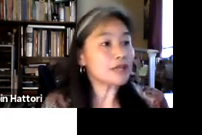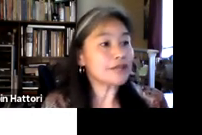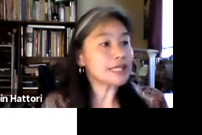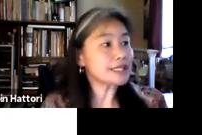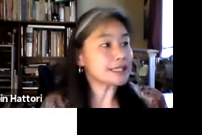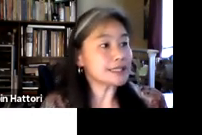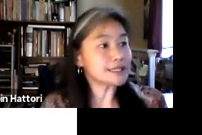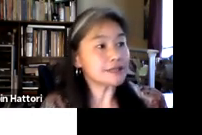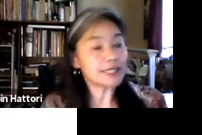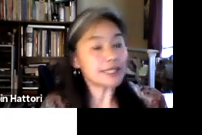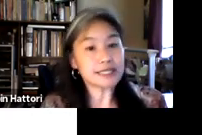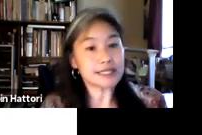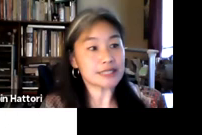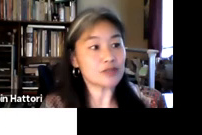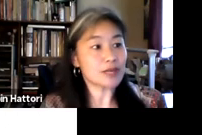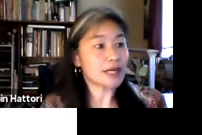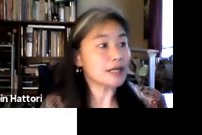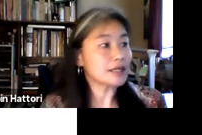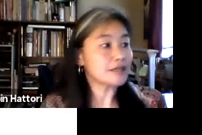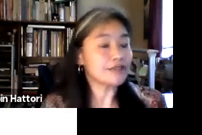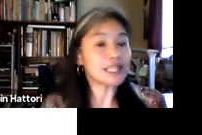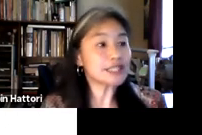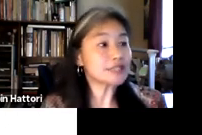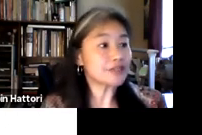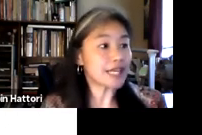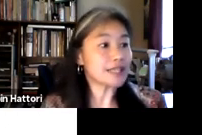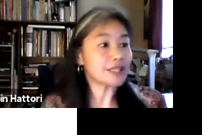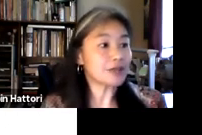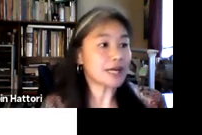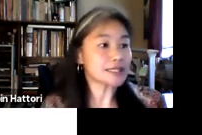the background here. Eventually, This culminated in an executive